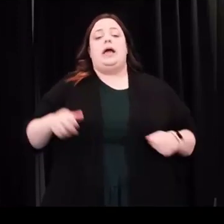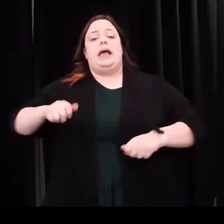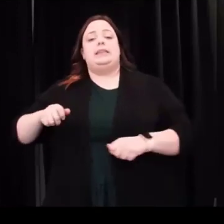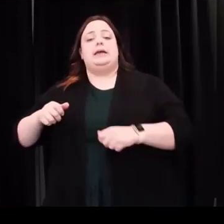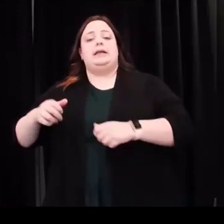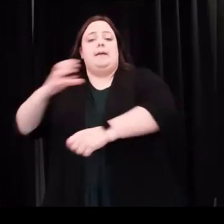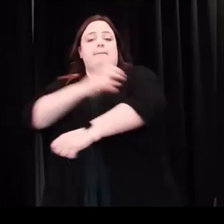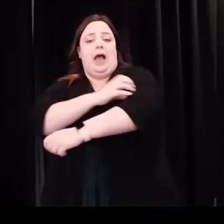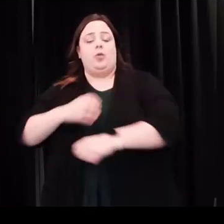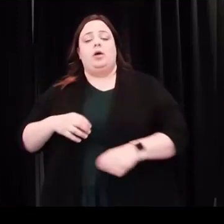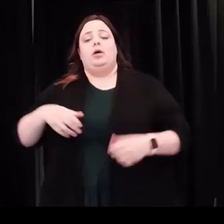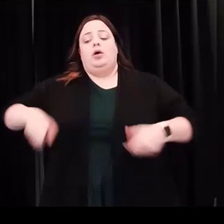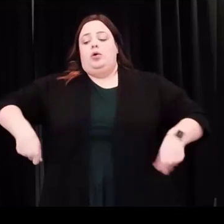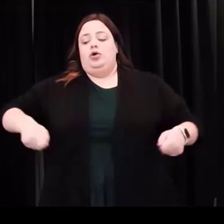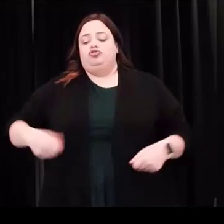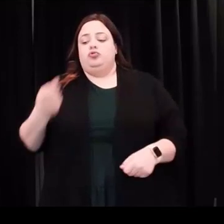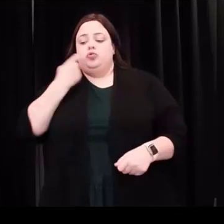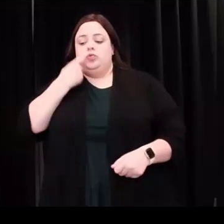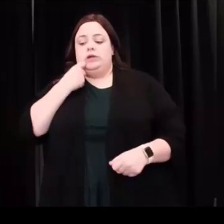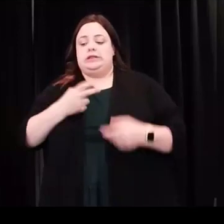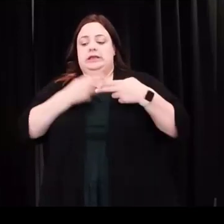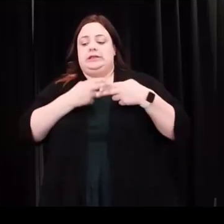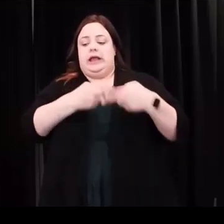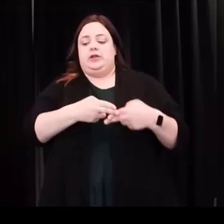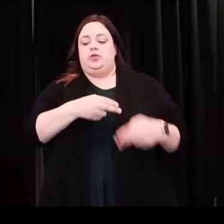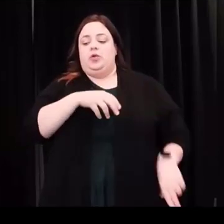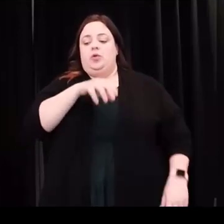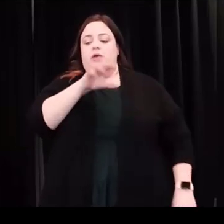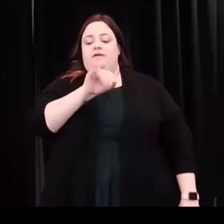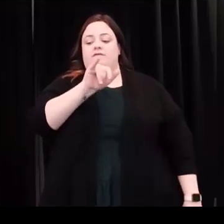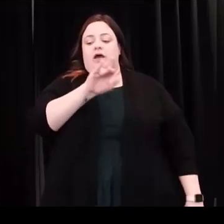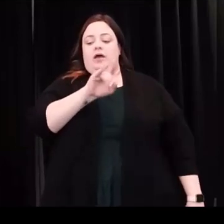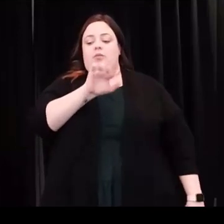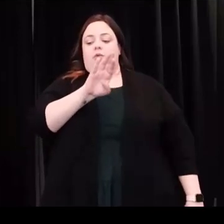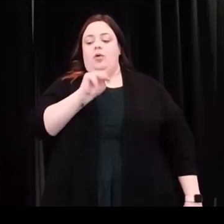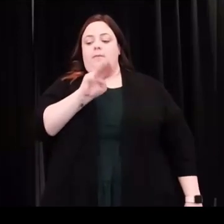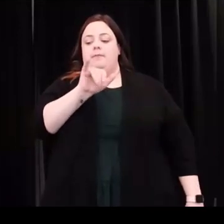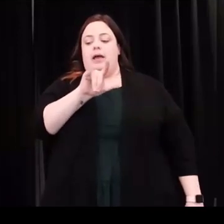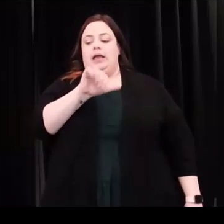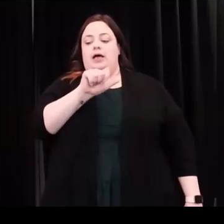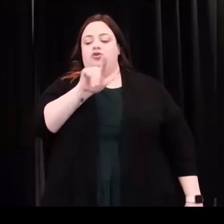recently diagnosed with fibromyalgia, resulting in concentration memory and processing issues